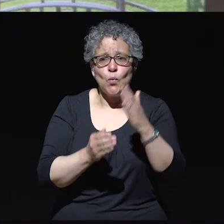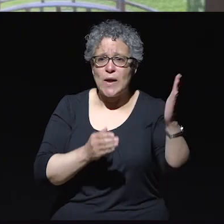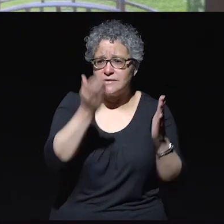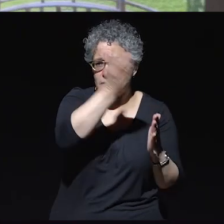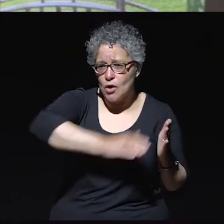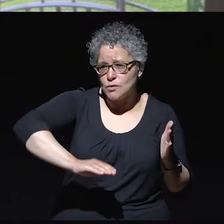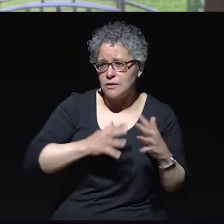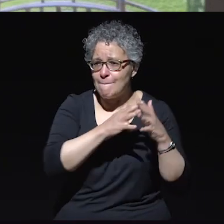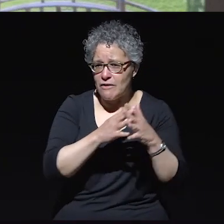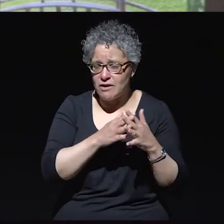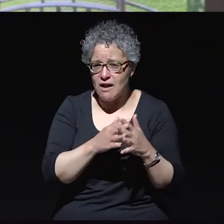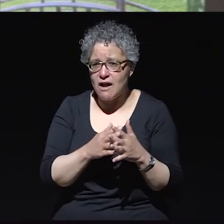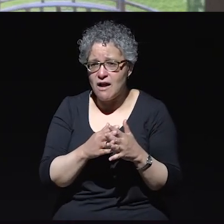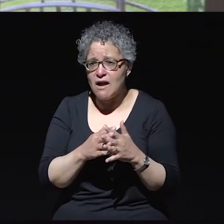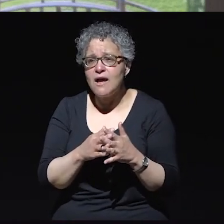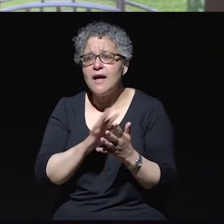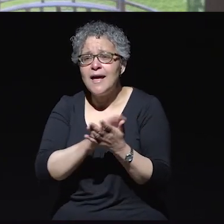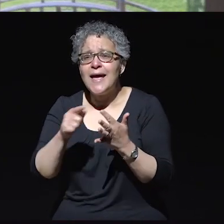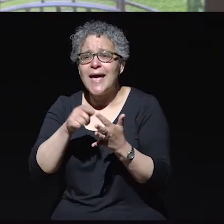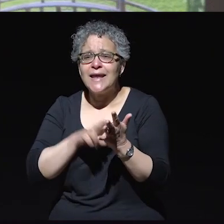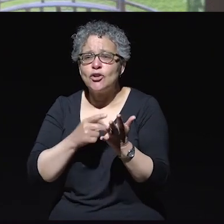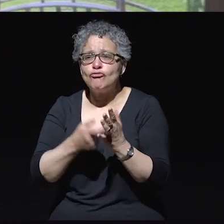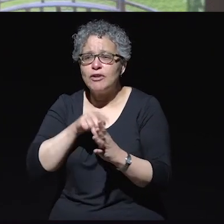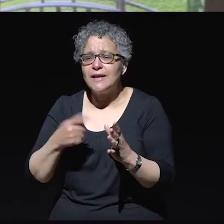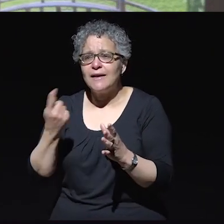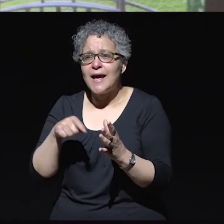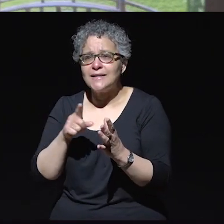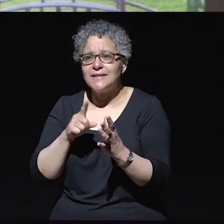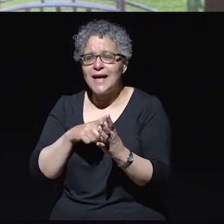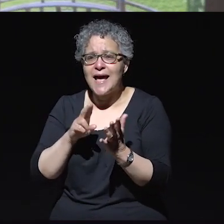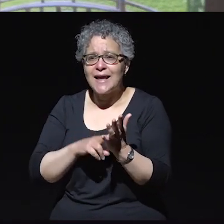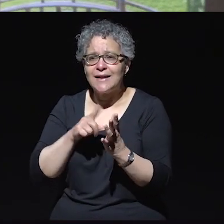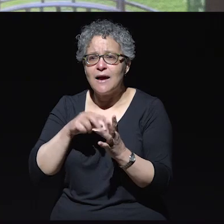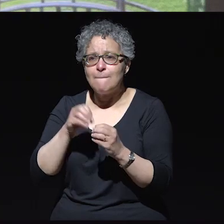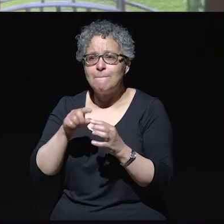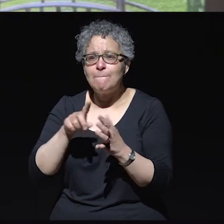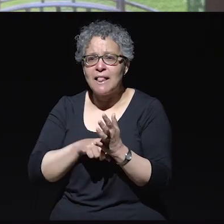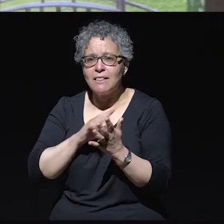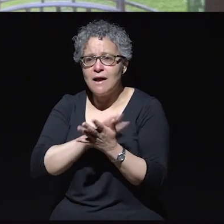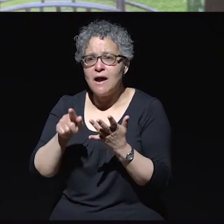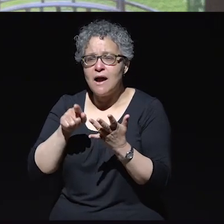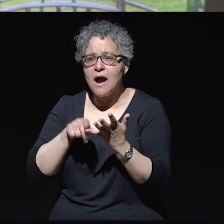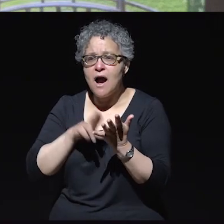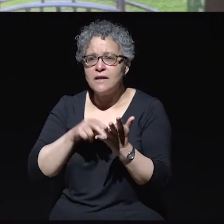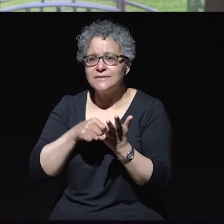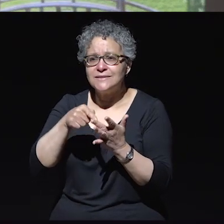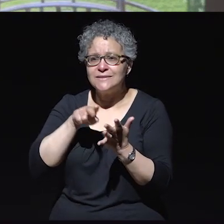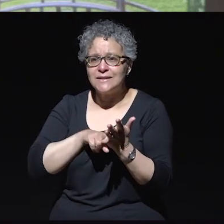Henry and Arabella Huntington were extremely wealthy, of course, but also they were very committed